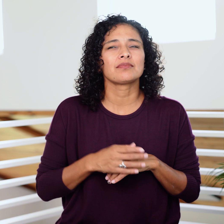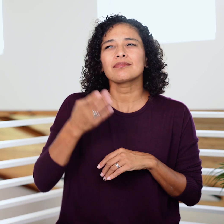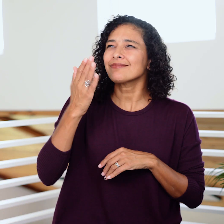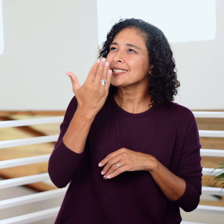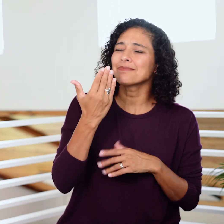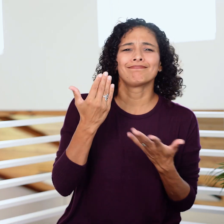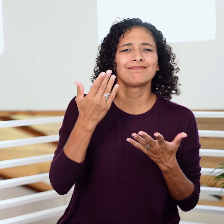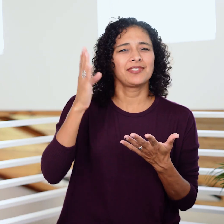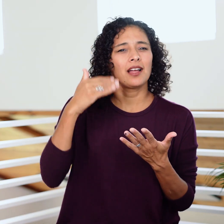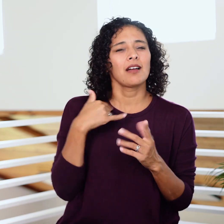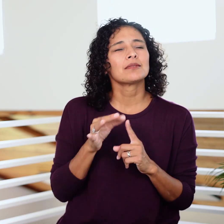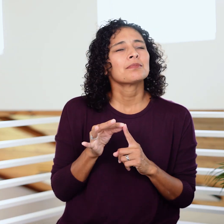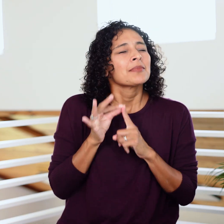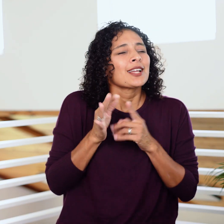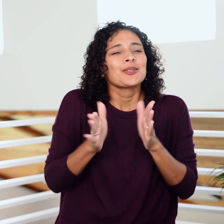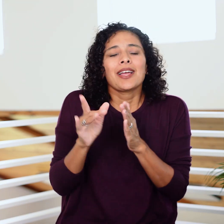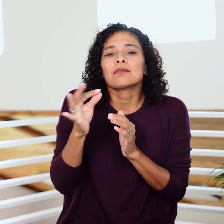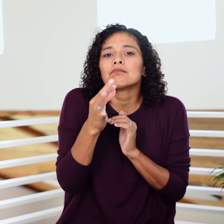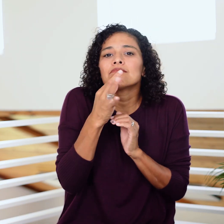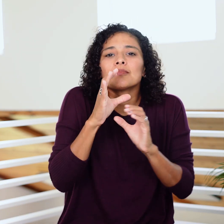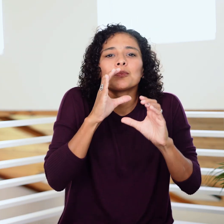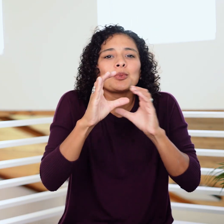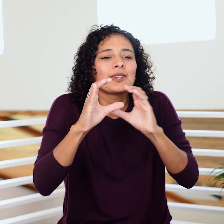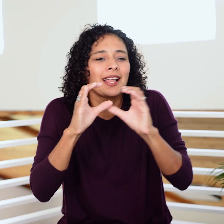There seems to be a special way God communicates with those